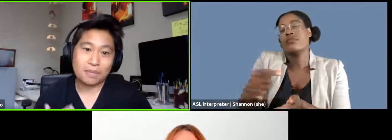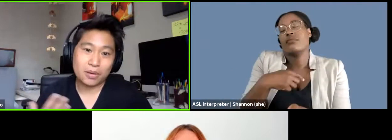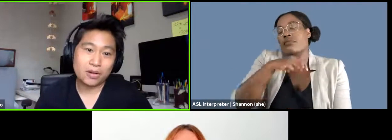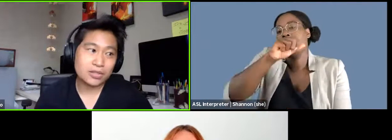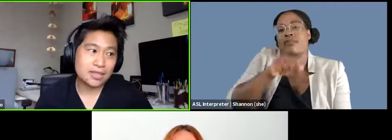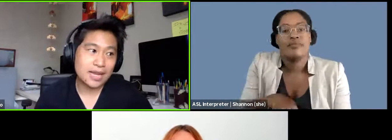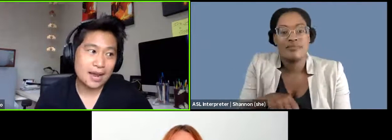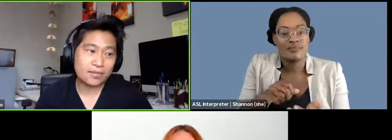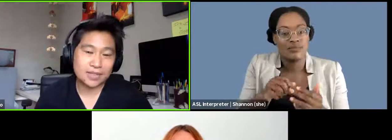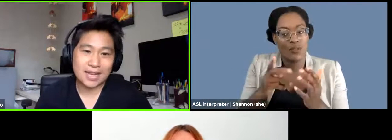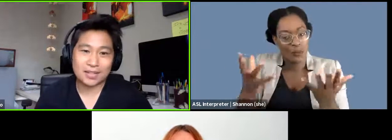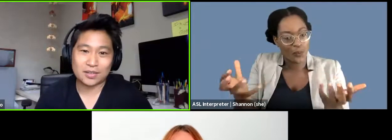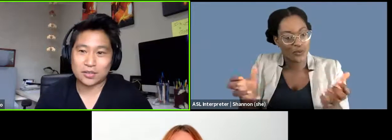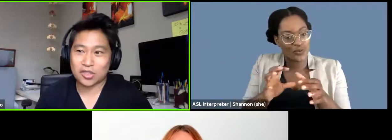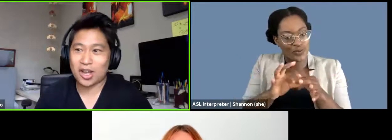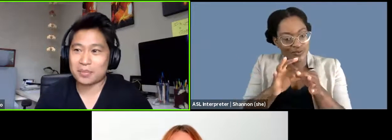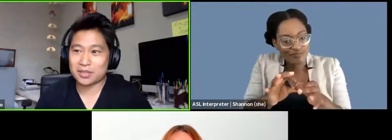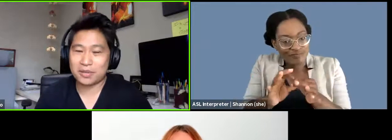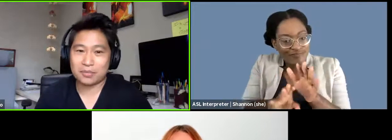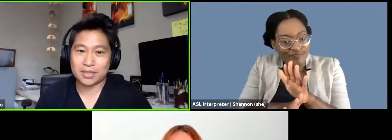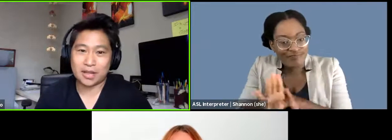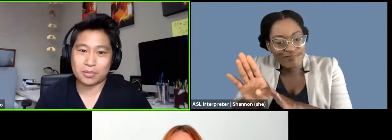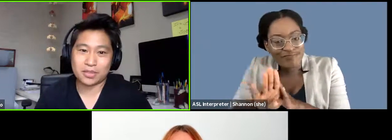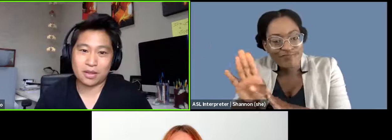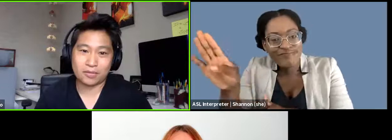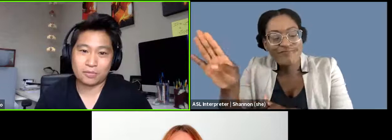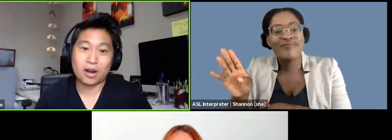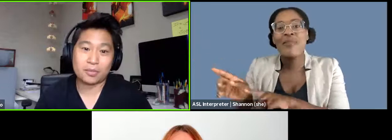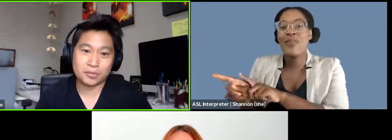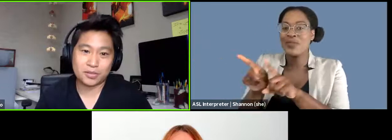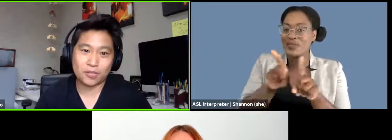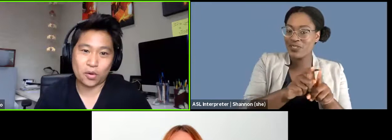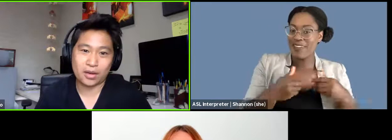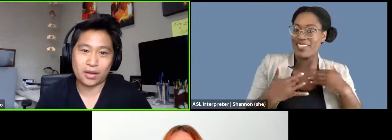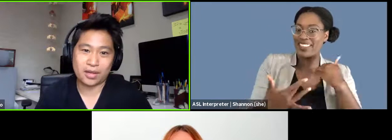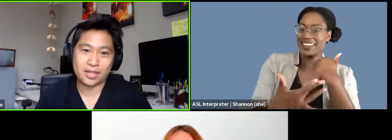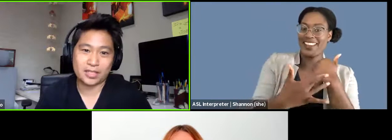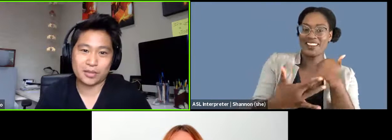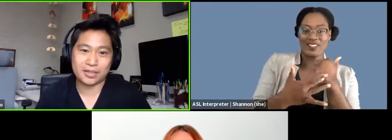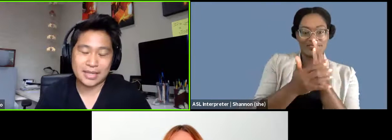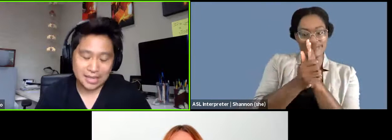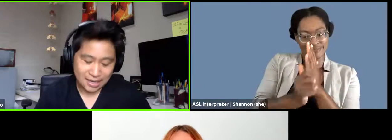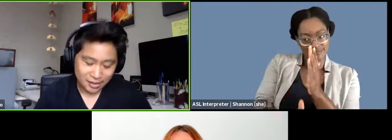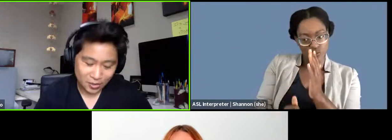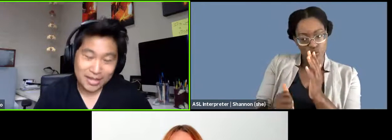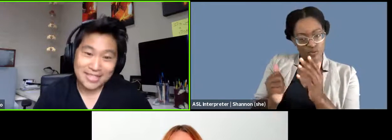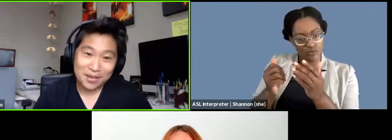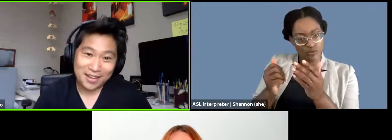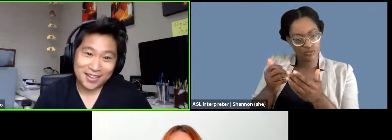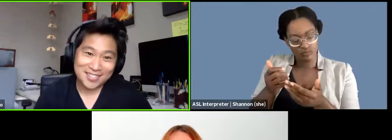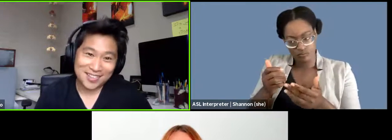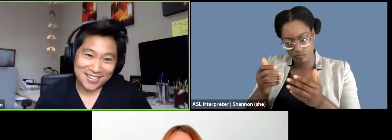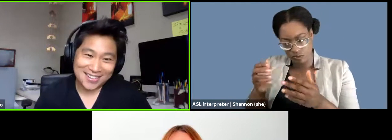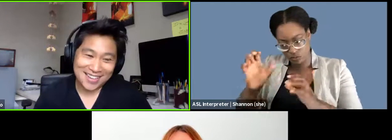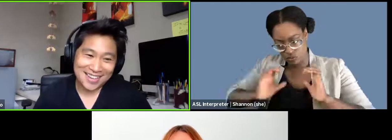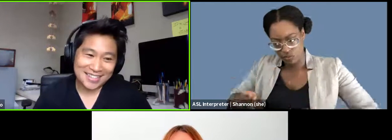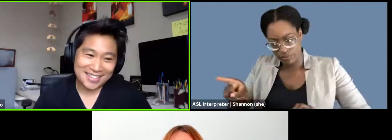but also have the technical chops to help solve problems for customers. That's how I got started.